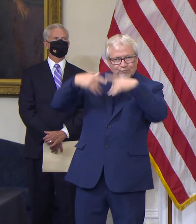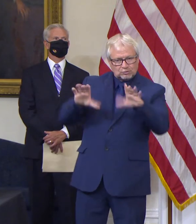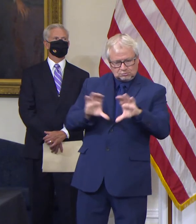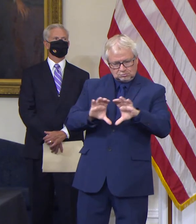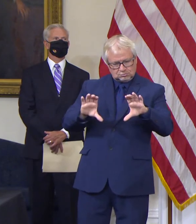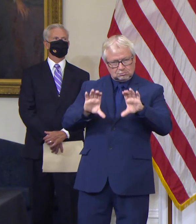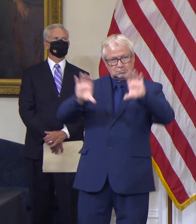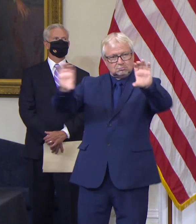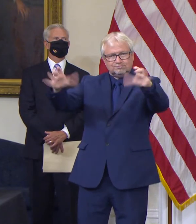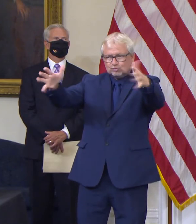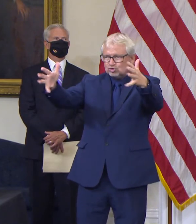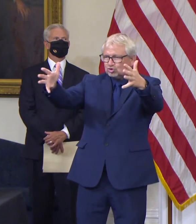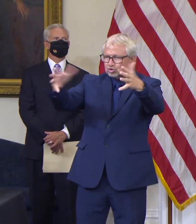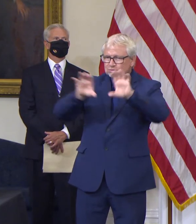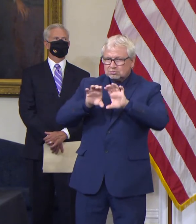And quite frankly, it's not just a failure of leadership in the House.